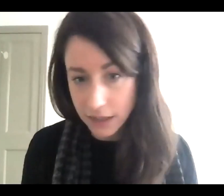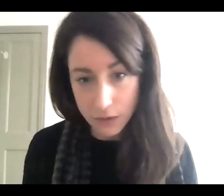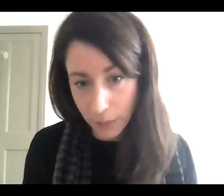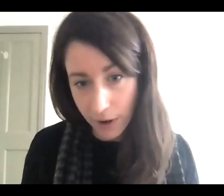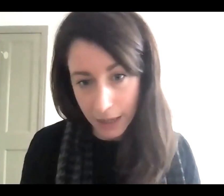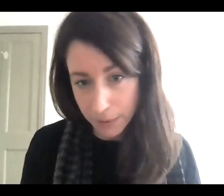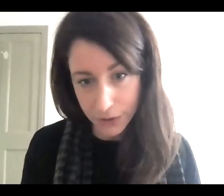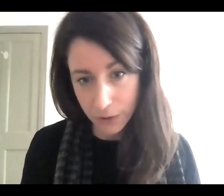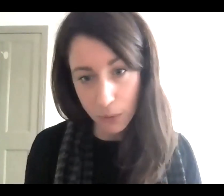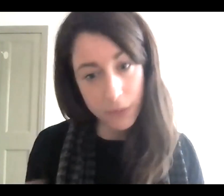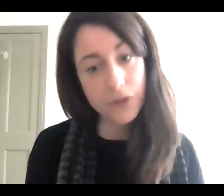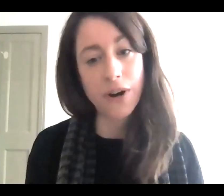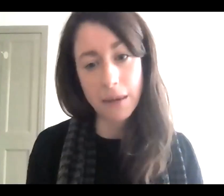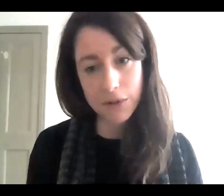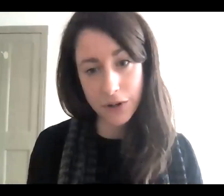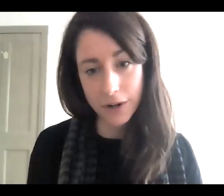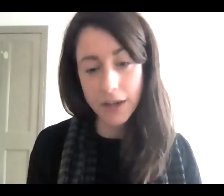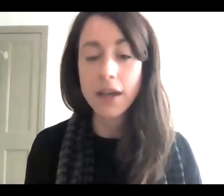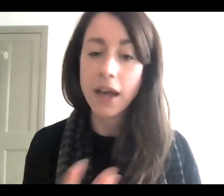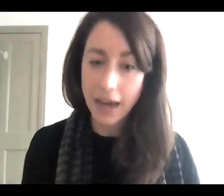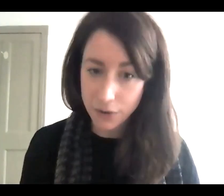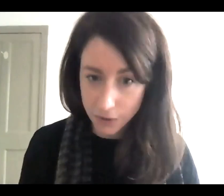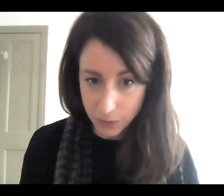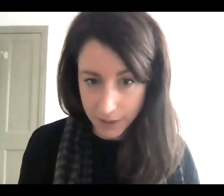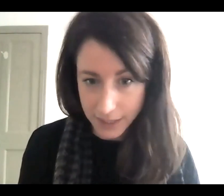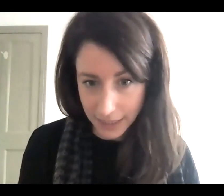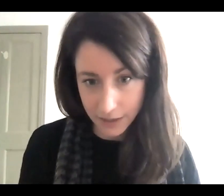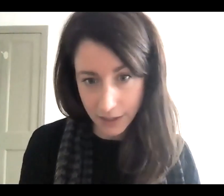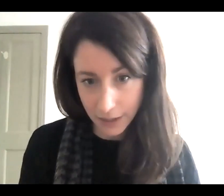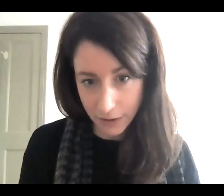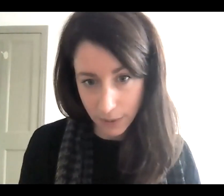that's really what I pursued both with the dramaturg and also with the set designer as